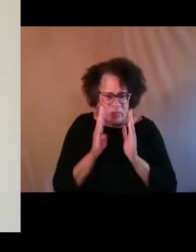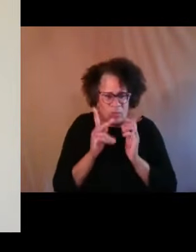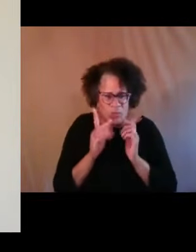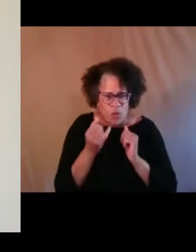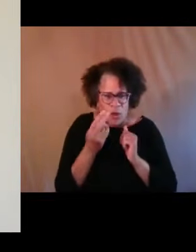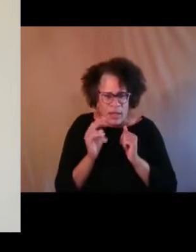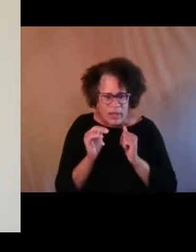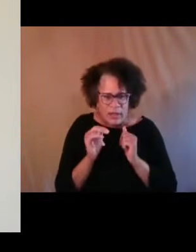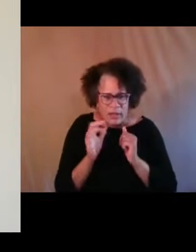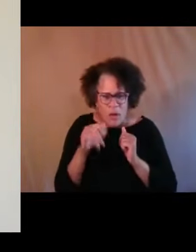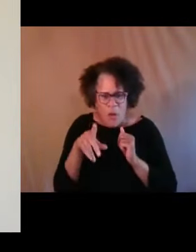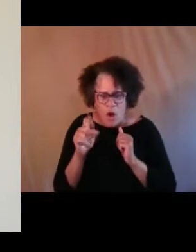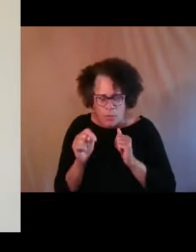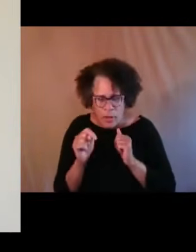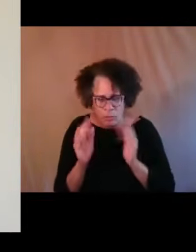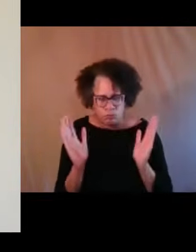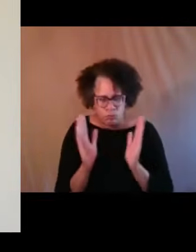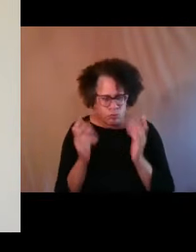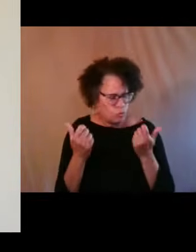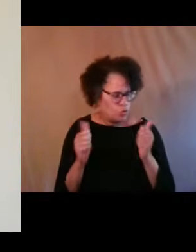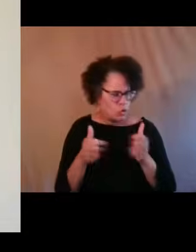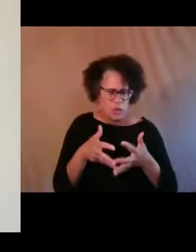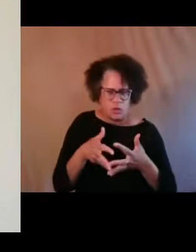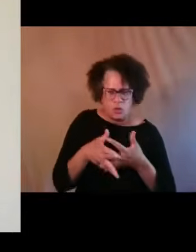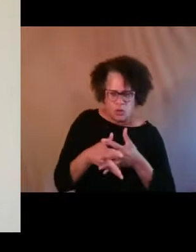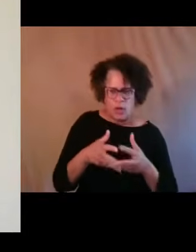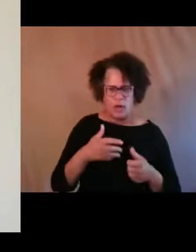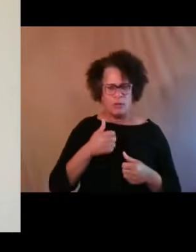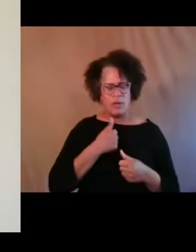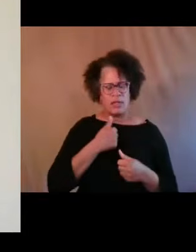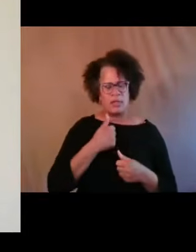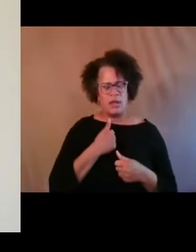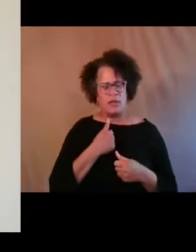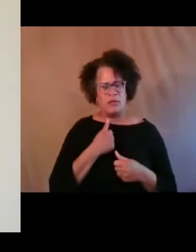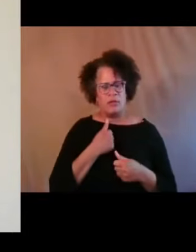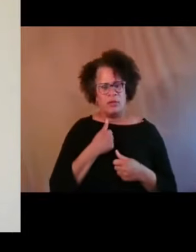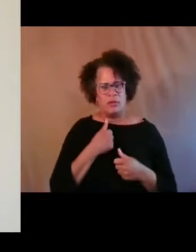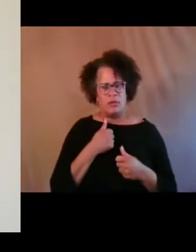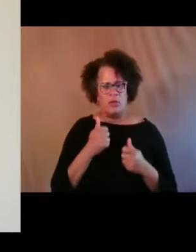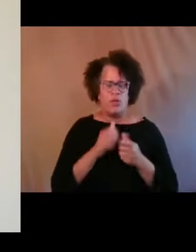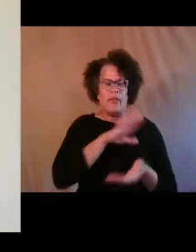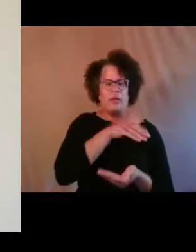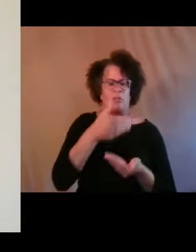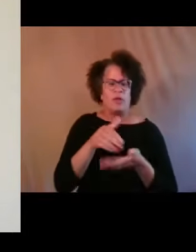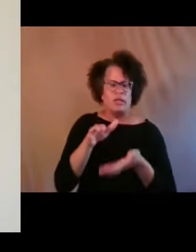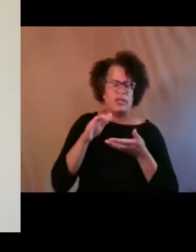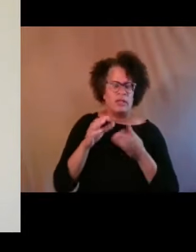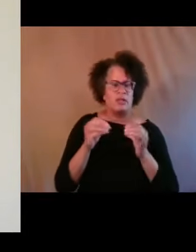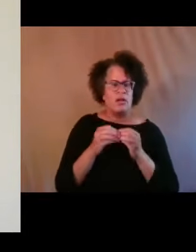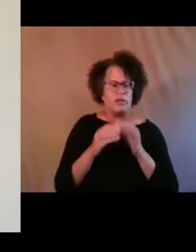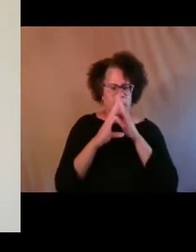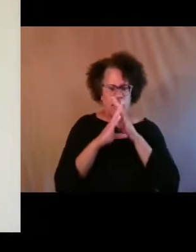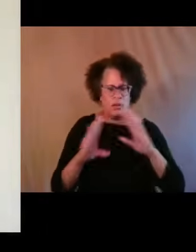really trying to ground myself in the abundance that's that solitude can permit.